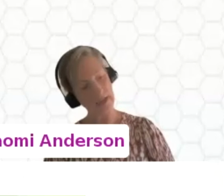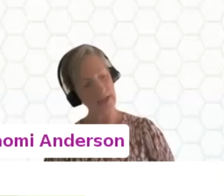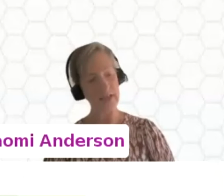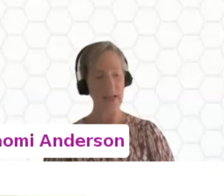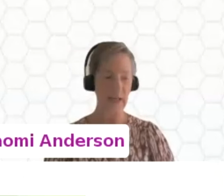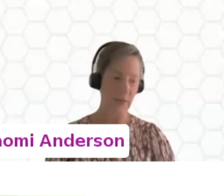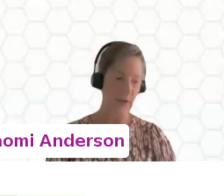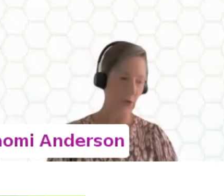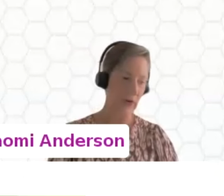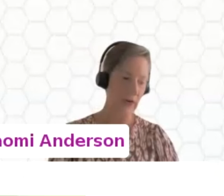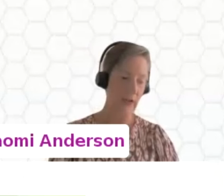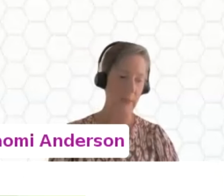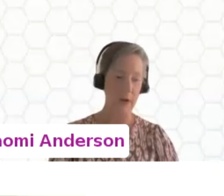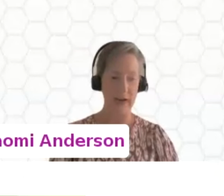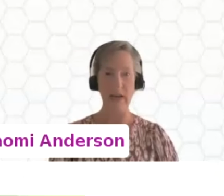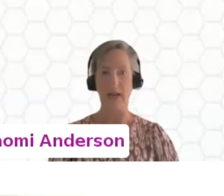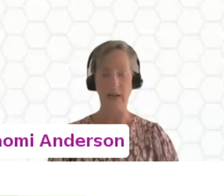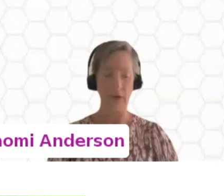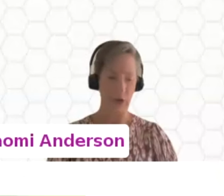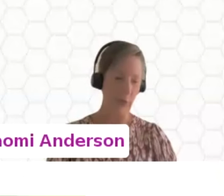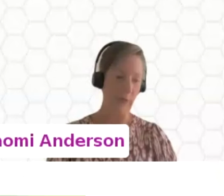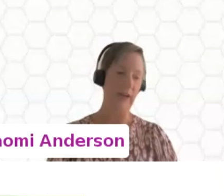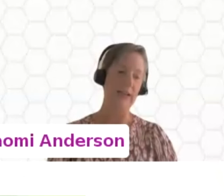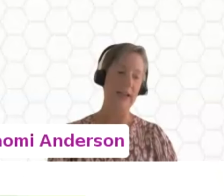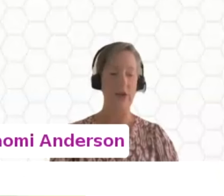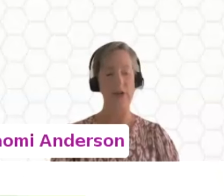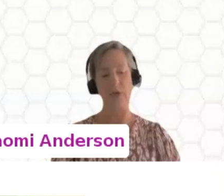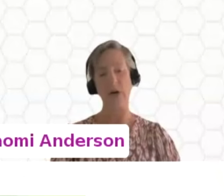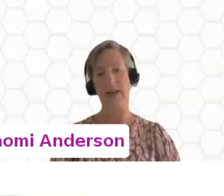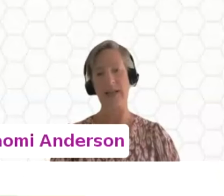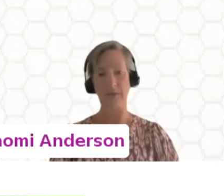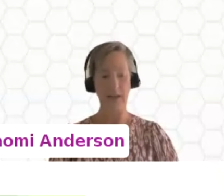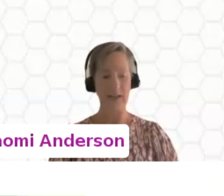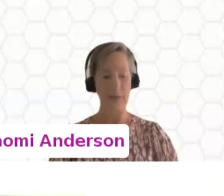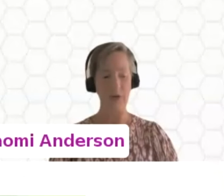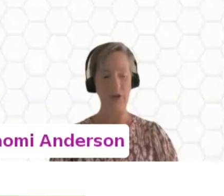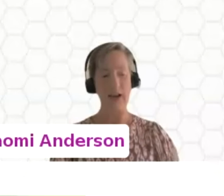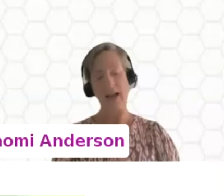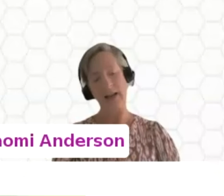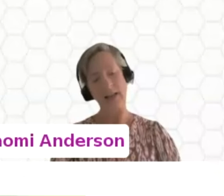Center, Tenants Victoria, AMIDA, Consumer Affairs, NIDS Quality and Safeguards commission and then